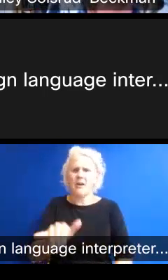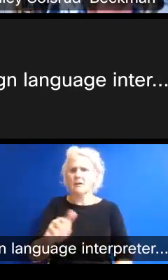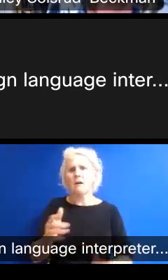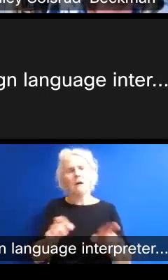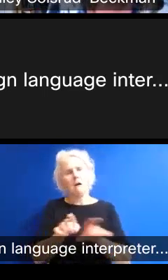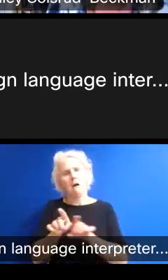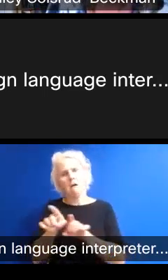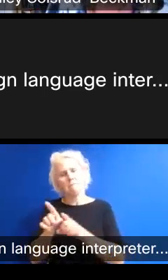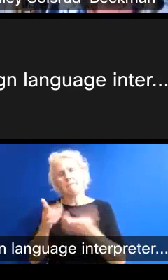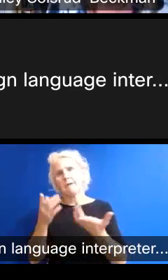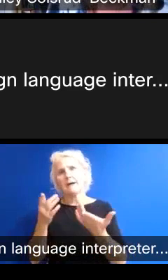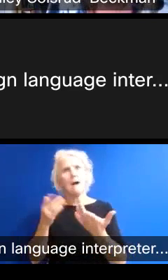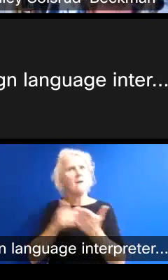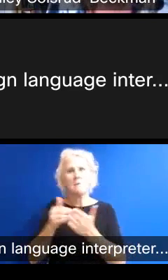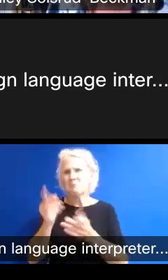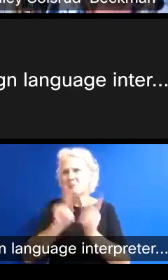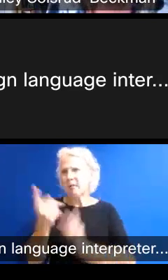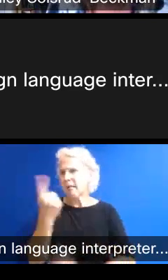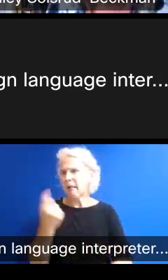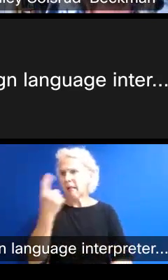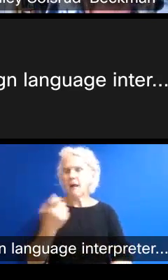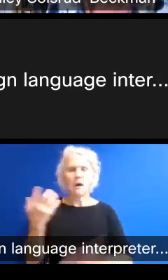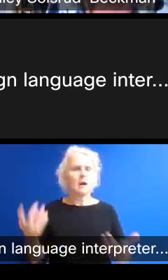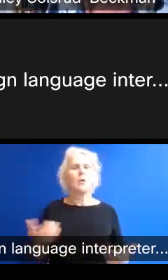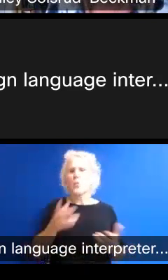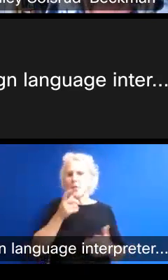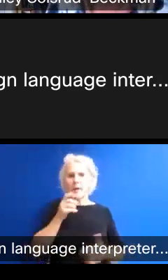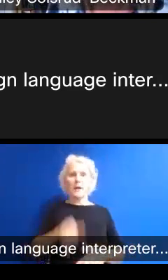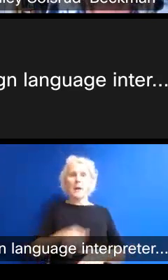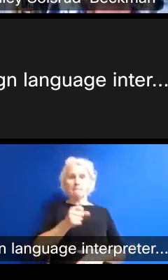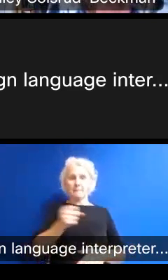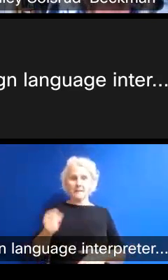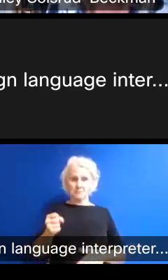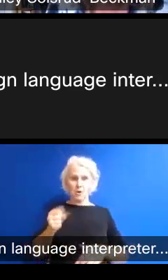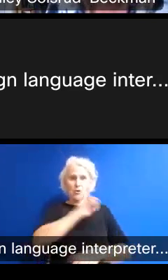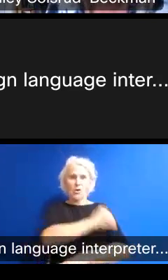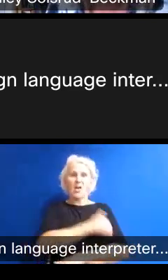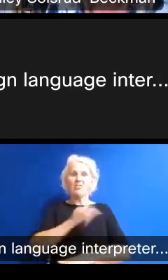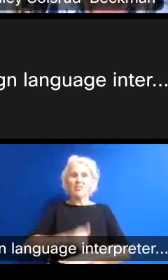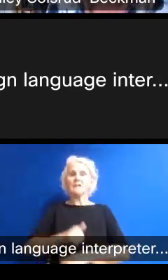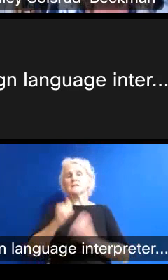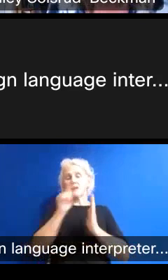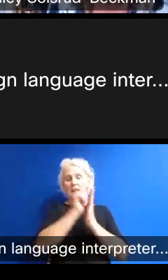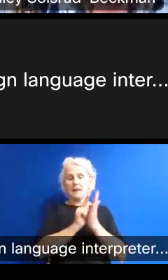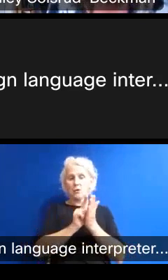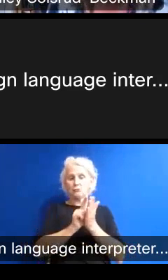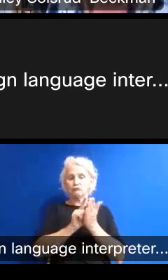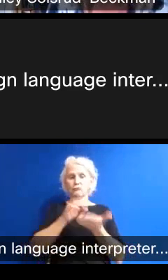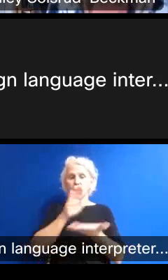times. Placement authority is a legal document. It's a commissioner approved form or it's a court